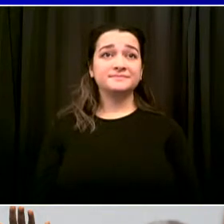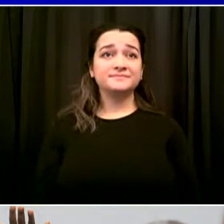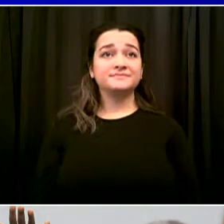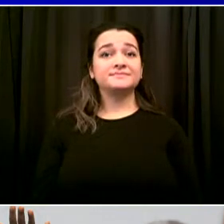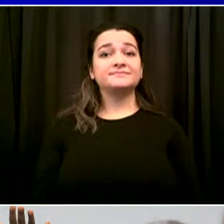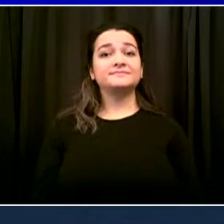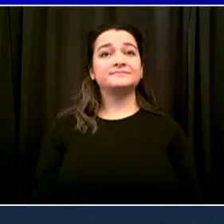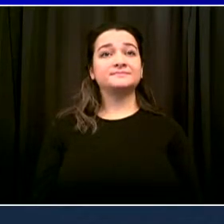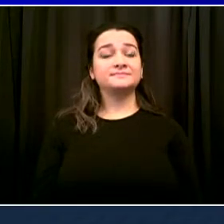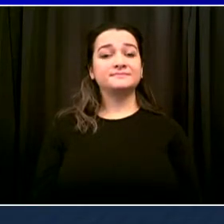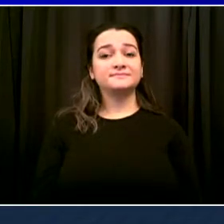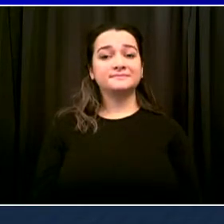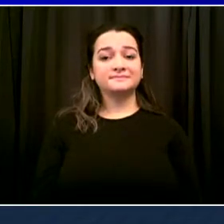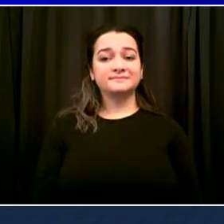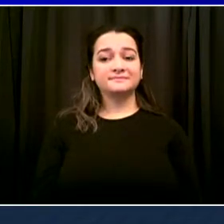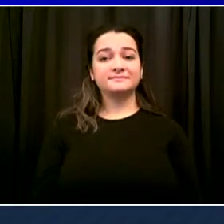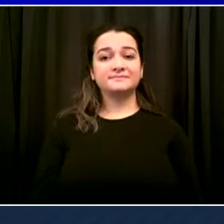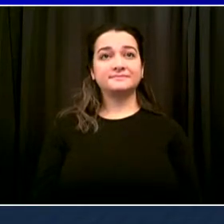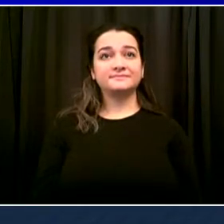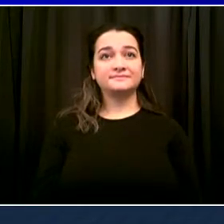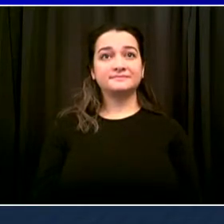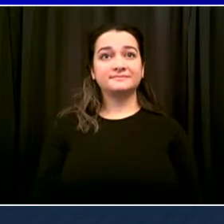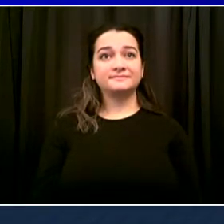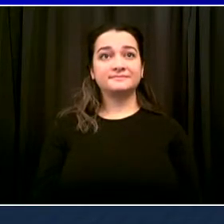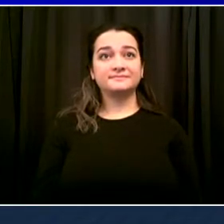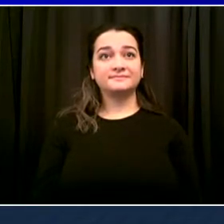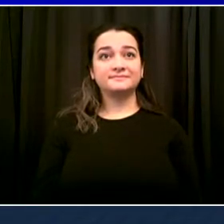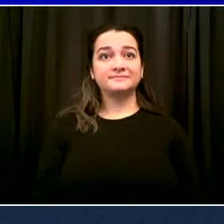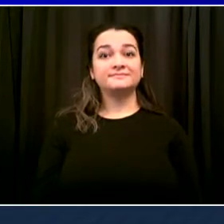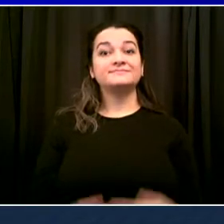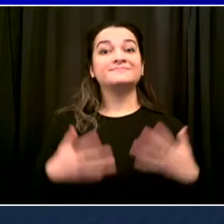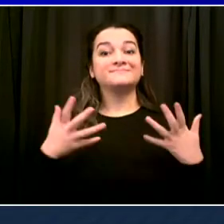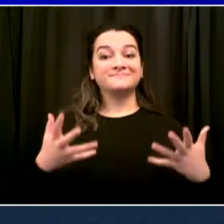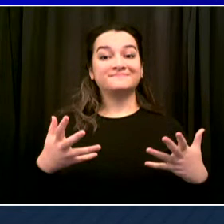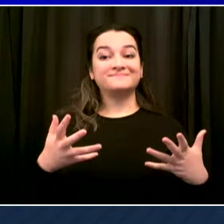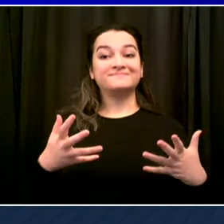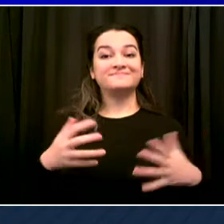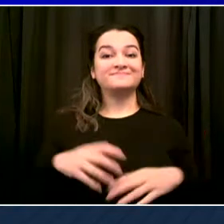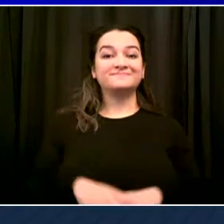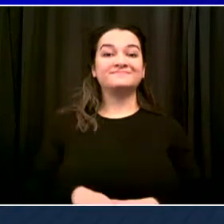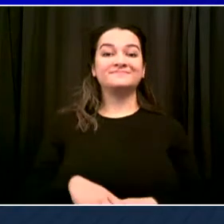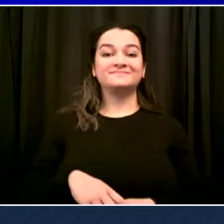EAEACH OTHER.